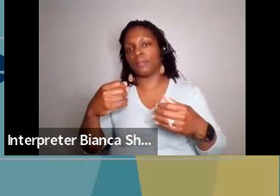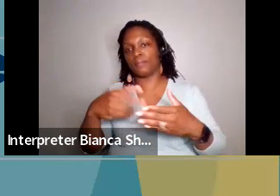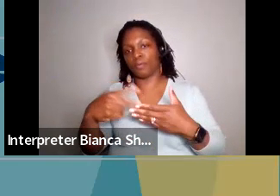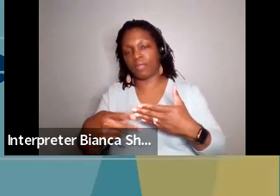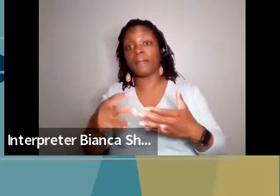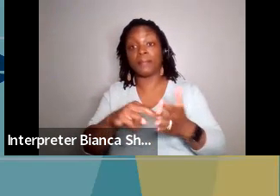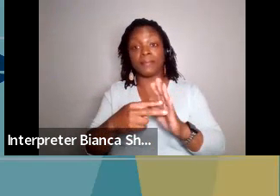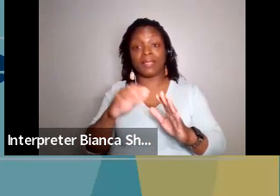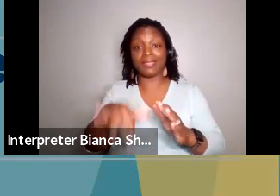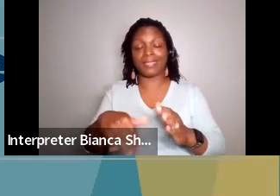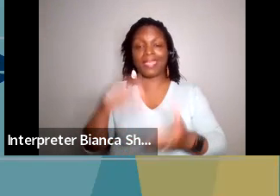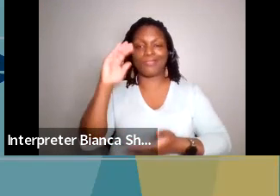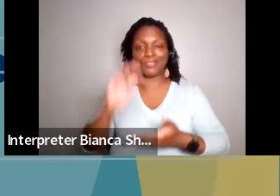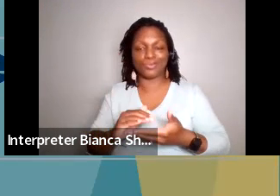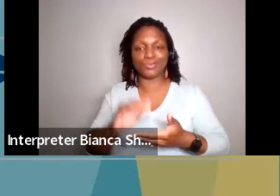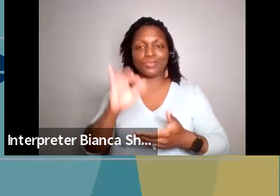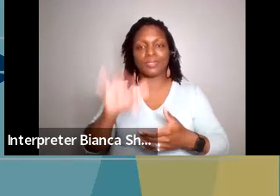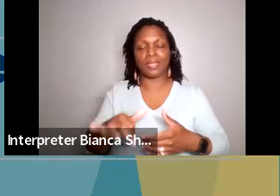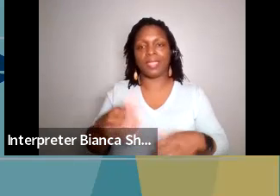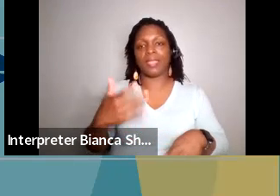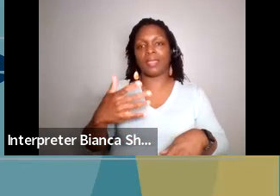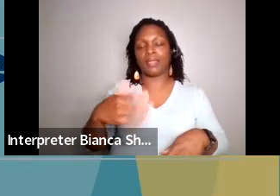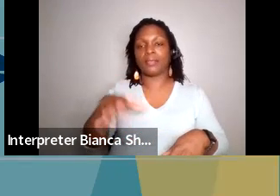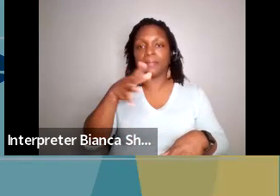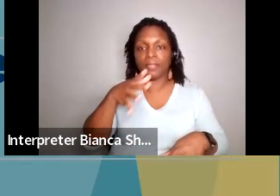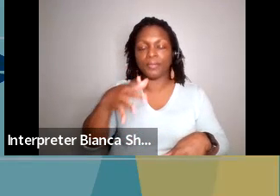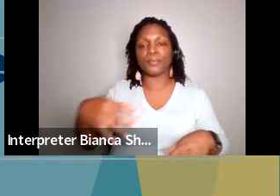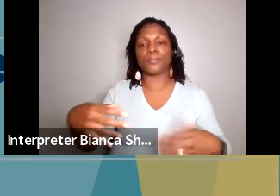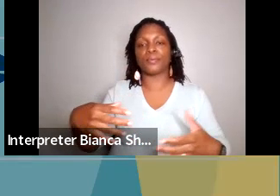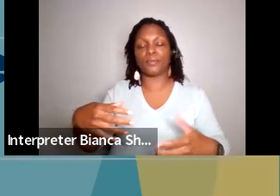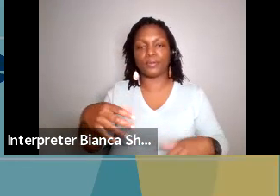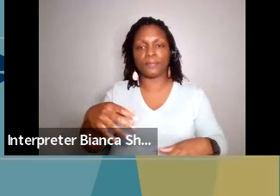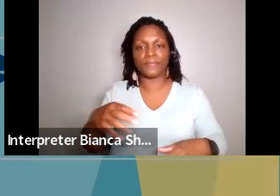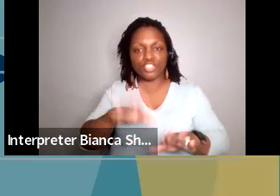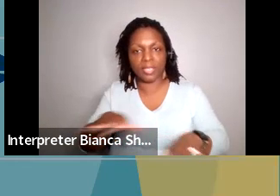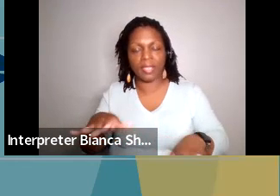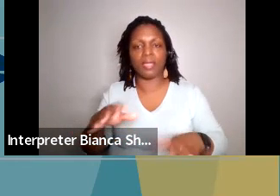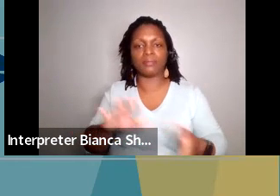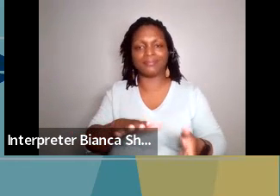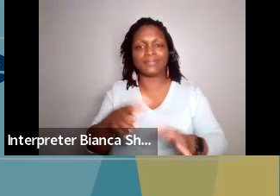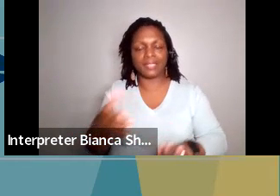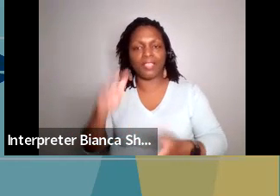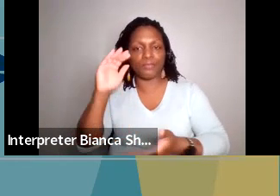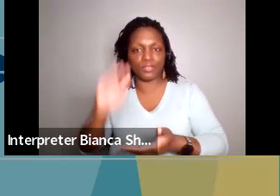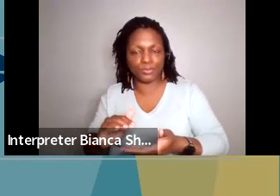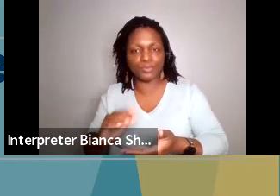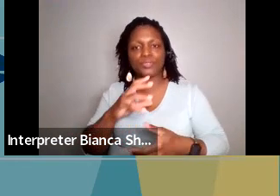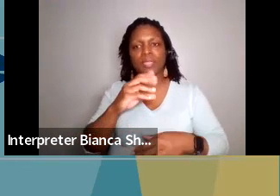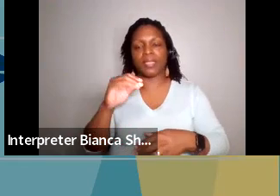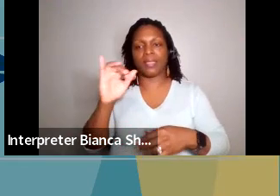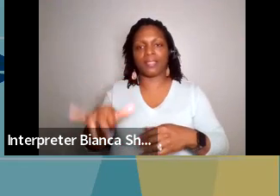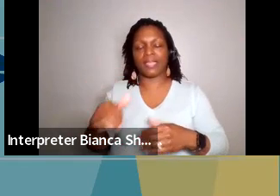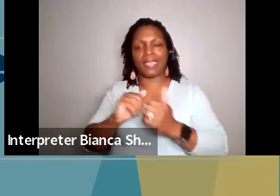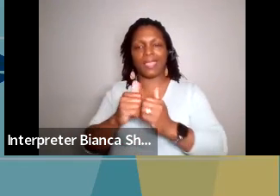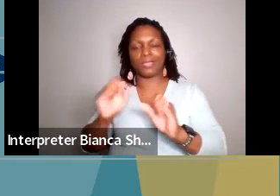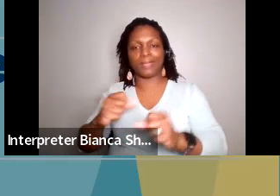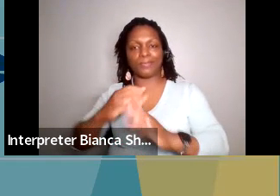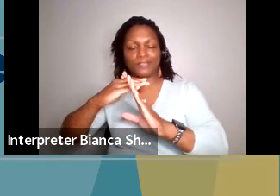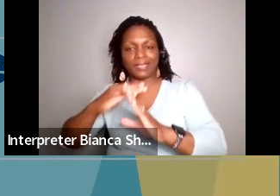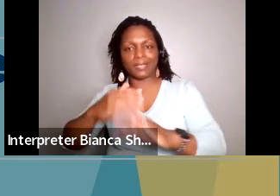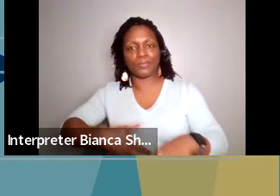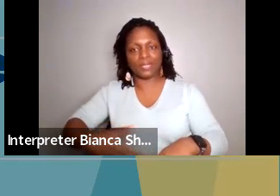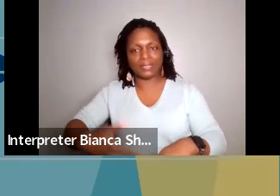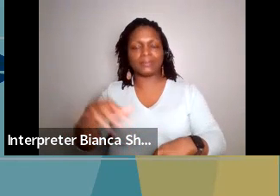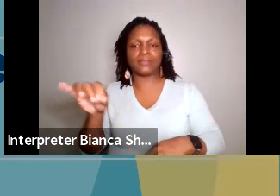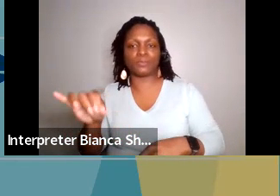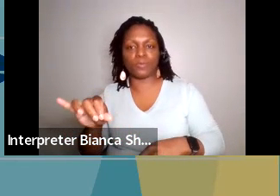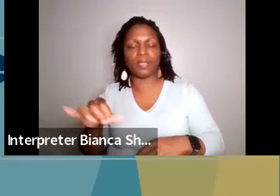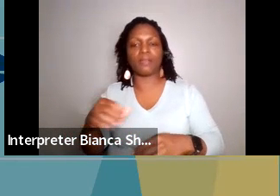morbidity and team pregnancy by prevent adding disease, screening health, education, counseling contraceptive methods, etc.